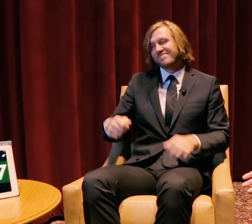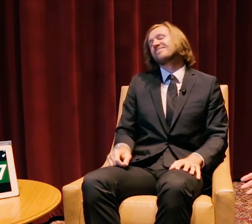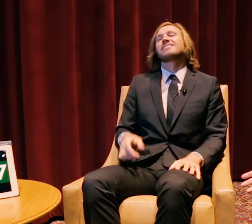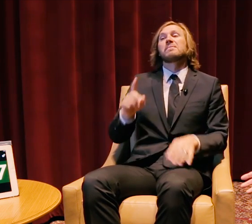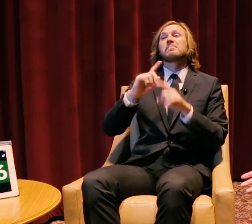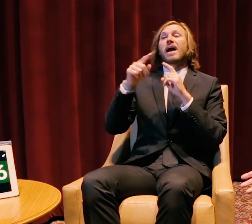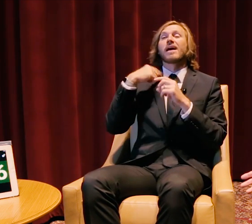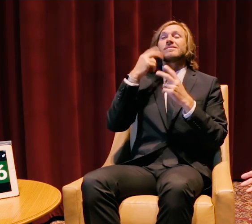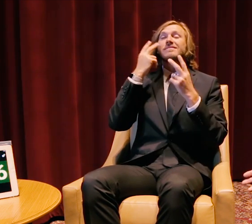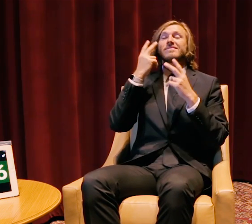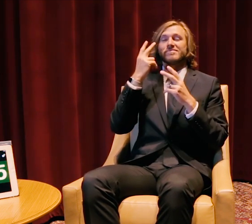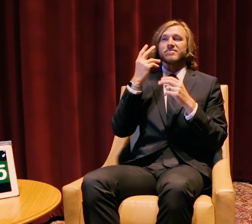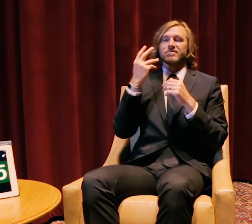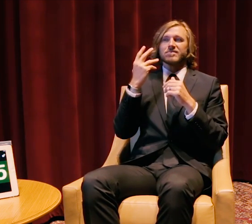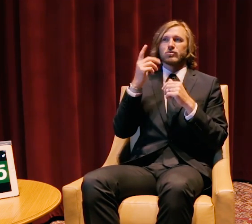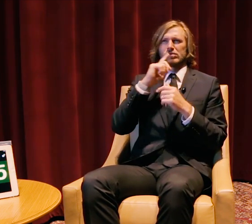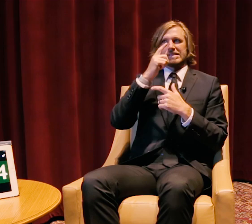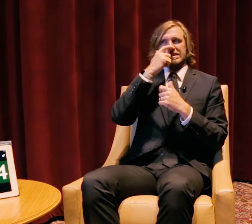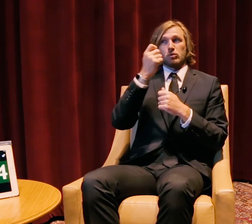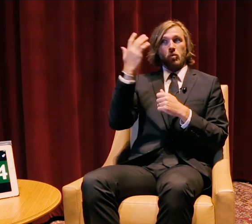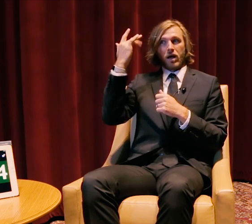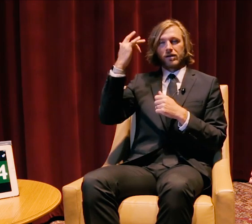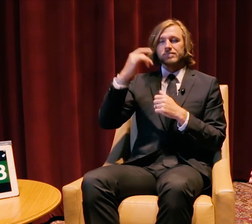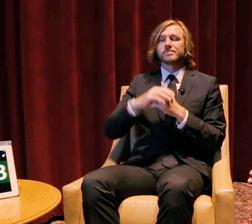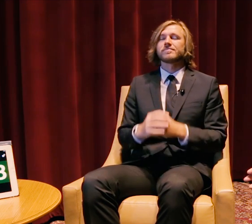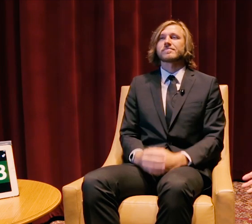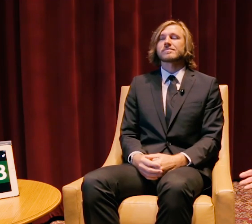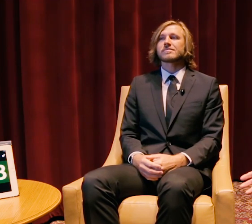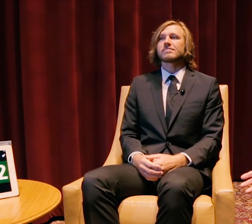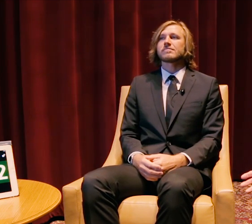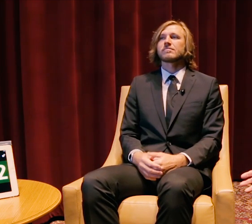But I'm finding that it's an interest because you're, basically,